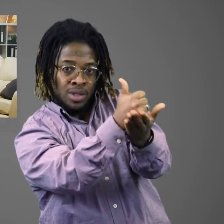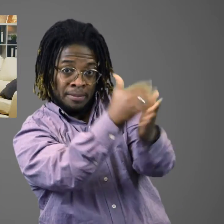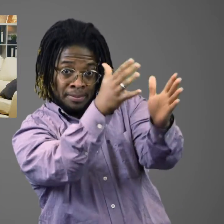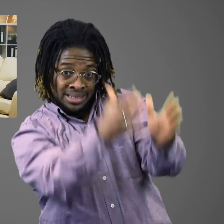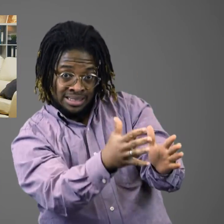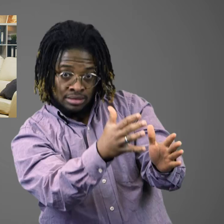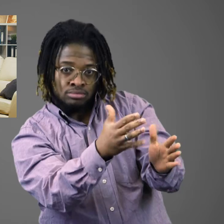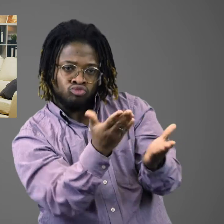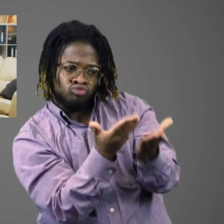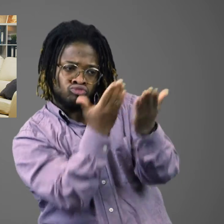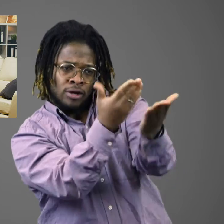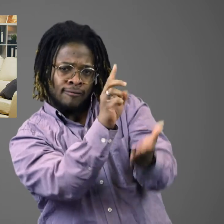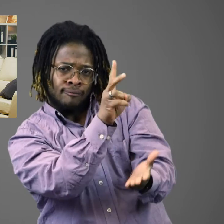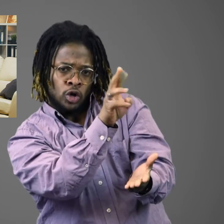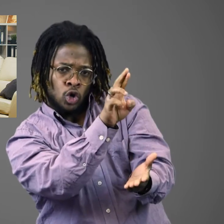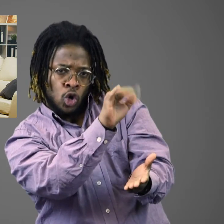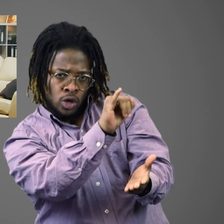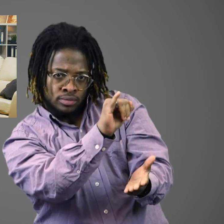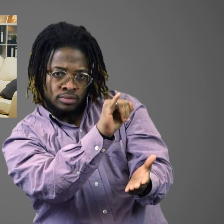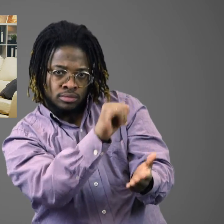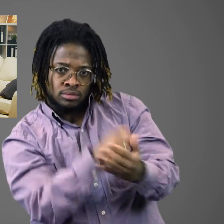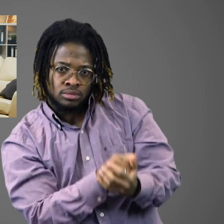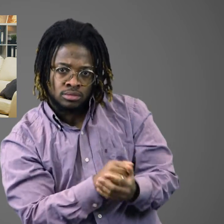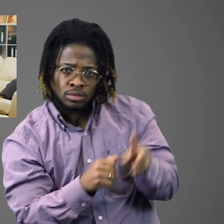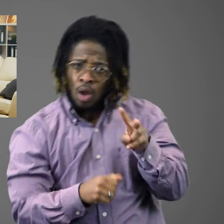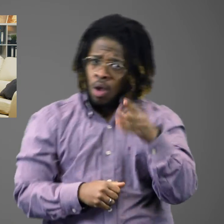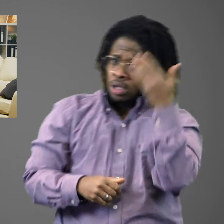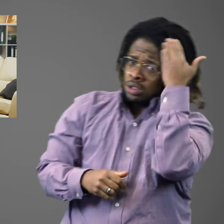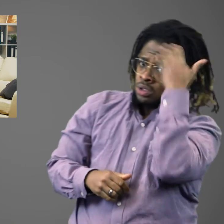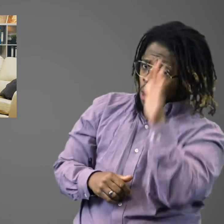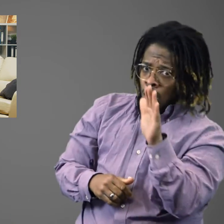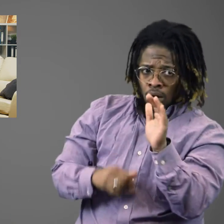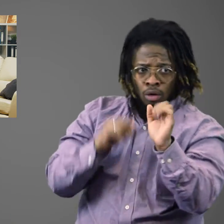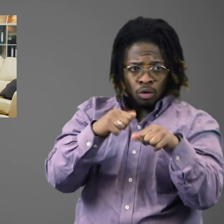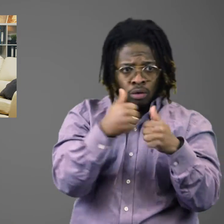I sent the therapist an email suggesting VRI.